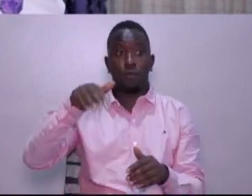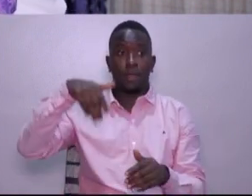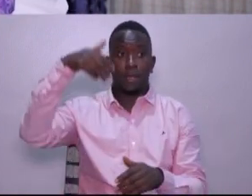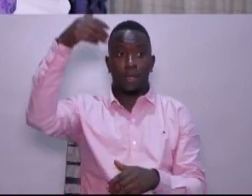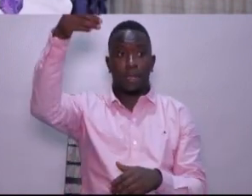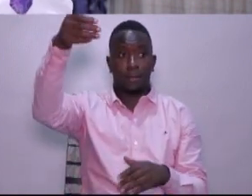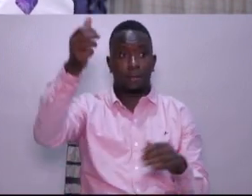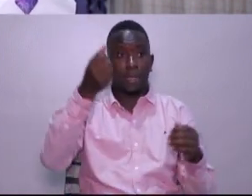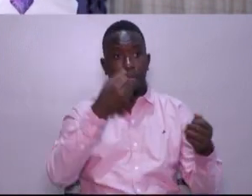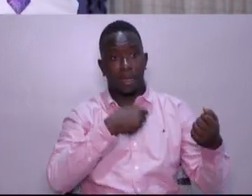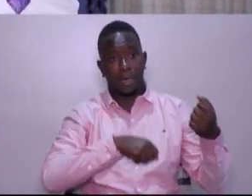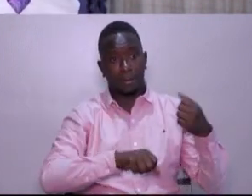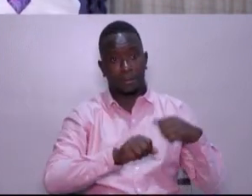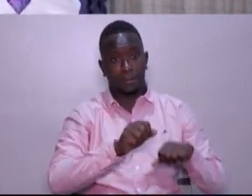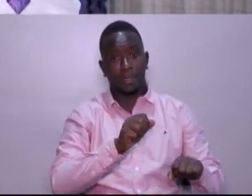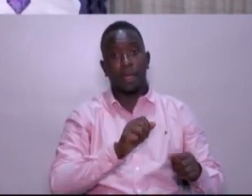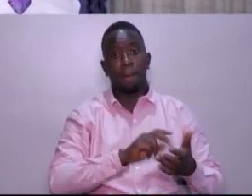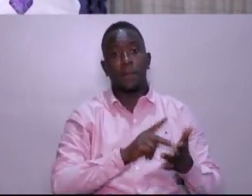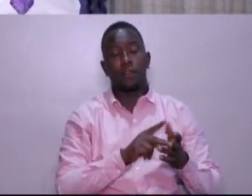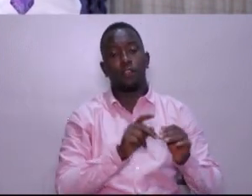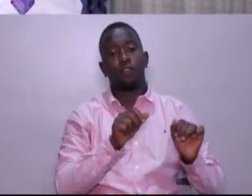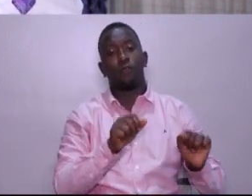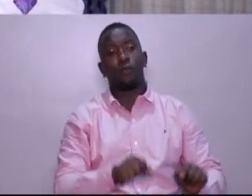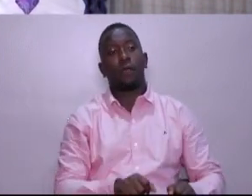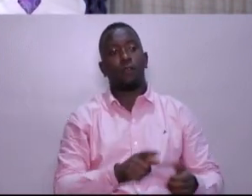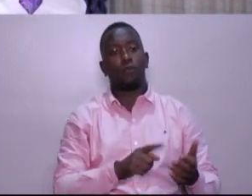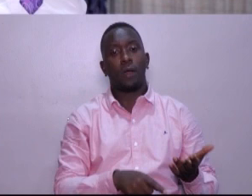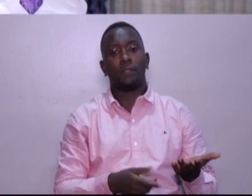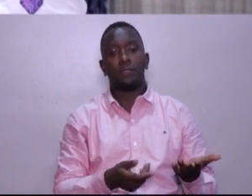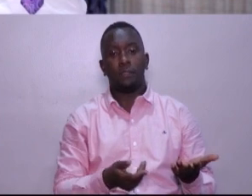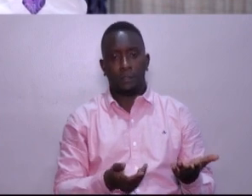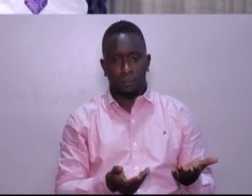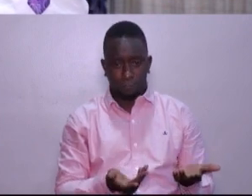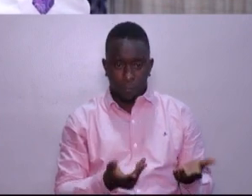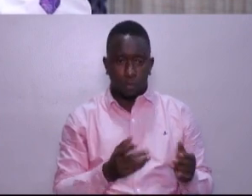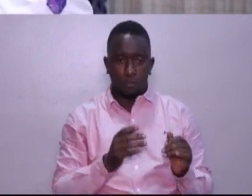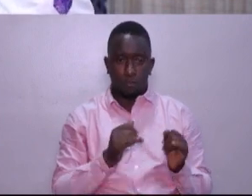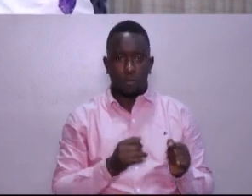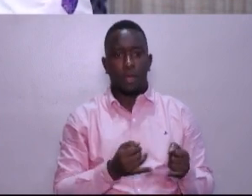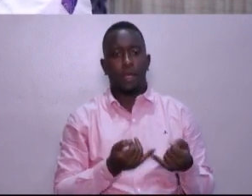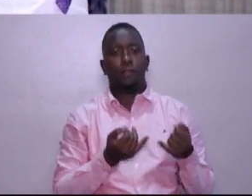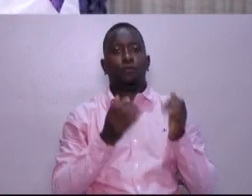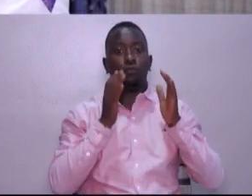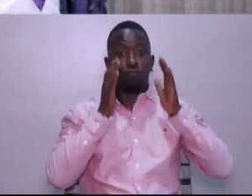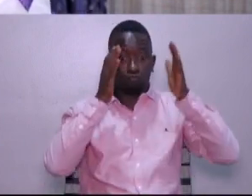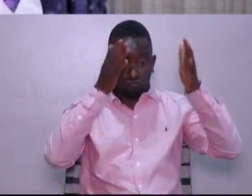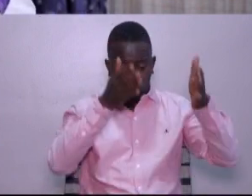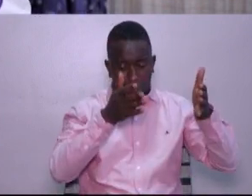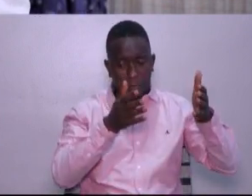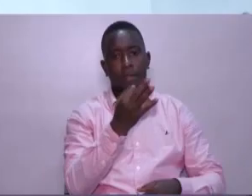you are able to now emphasize the specific instructions in the three areas that I explained